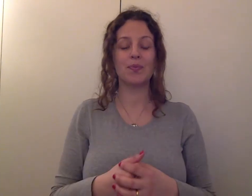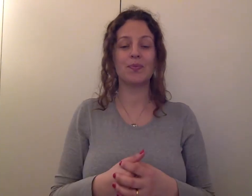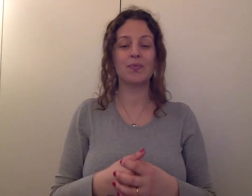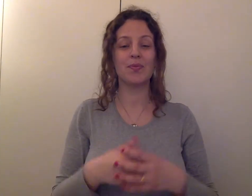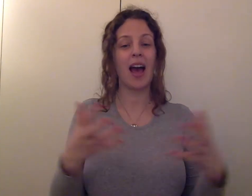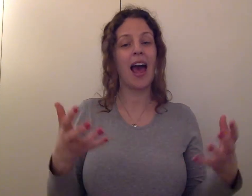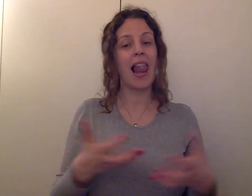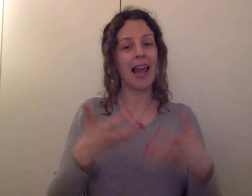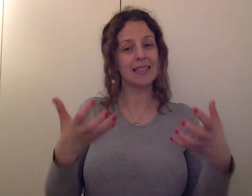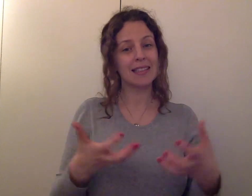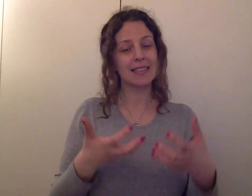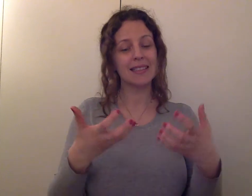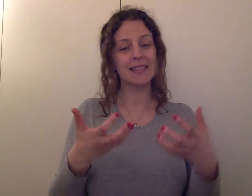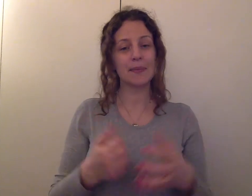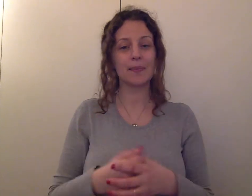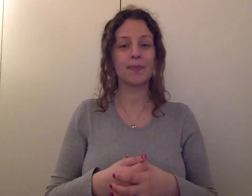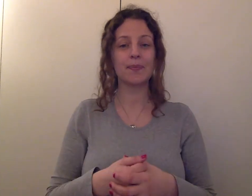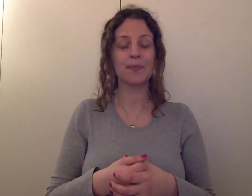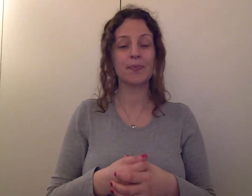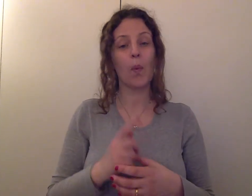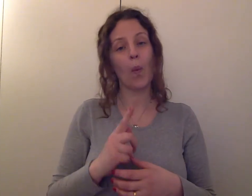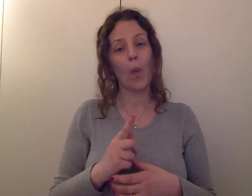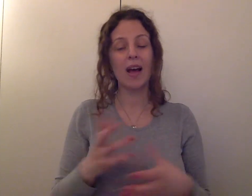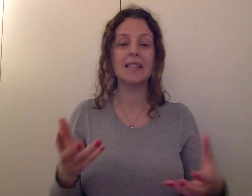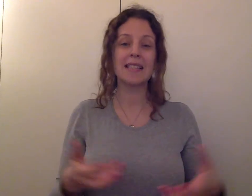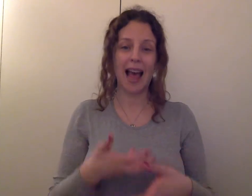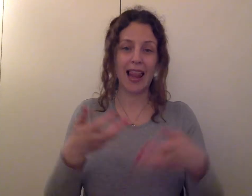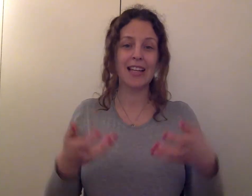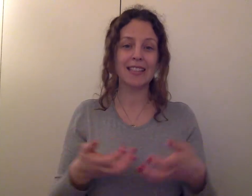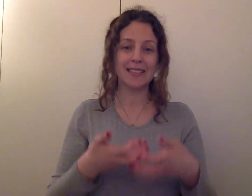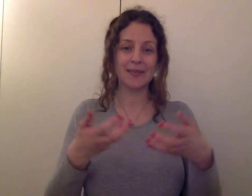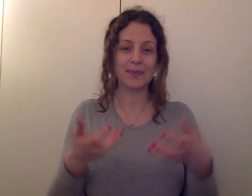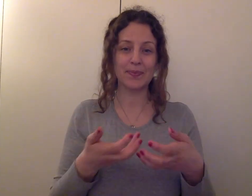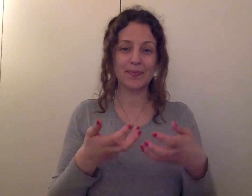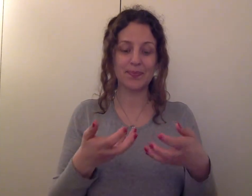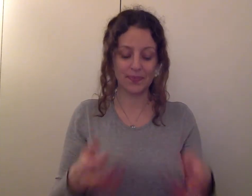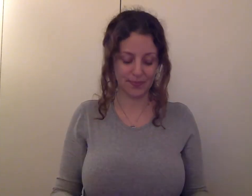LETTUCE or SALAD